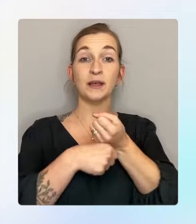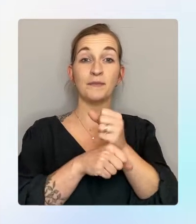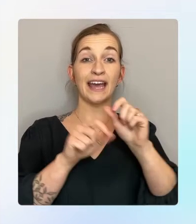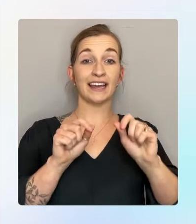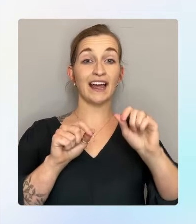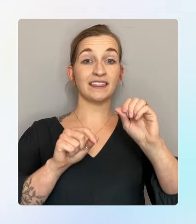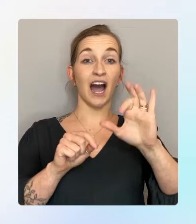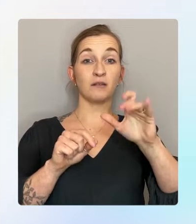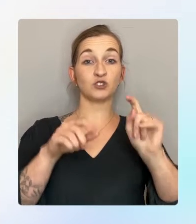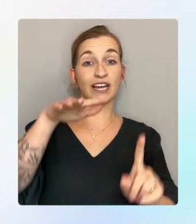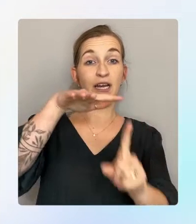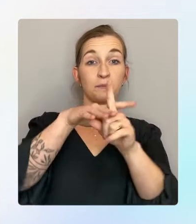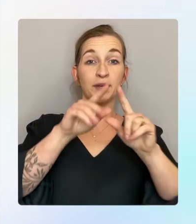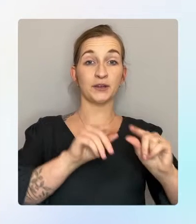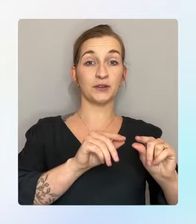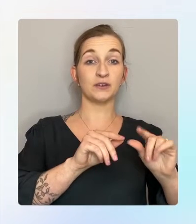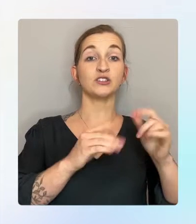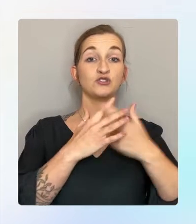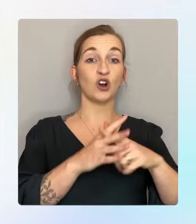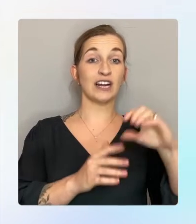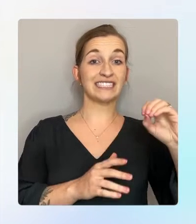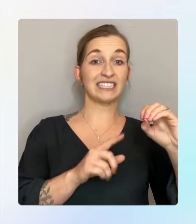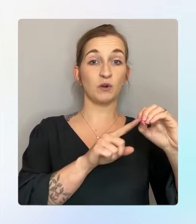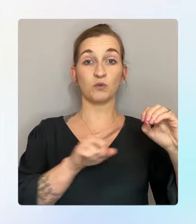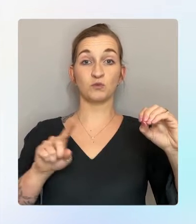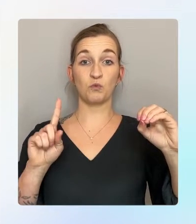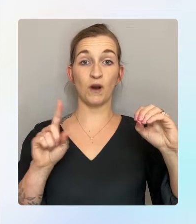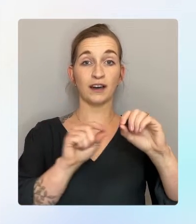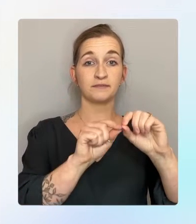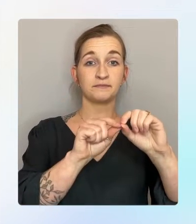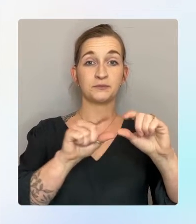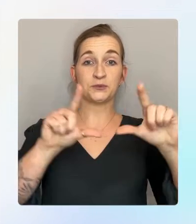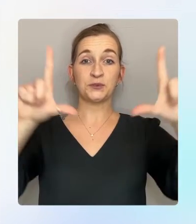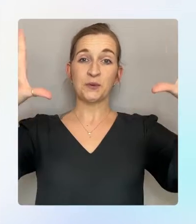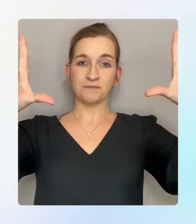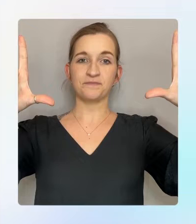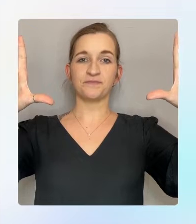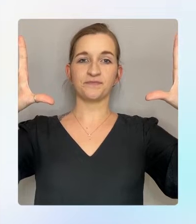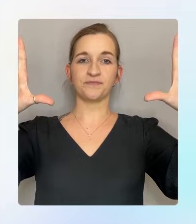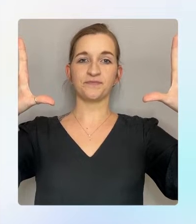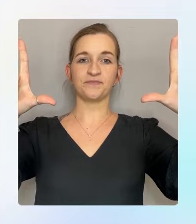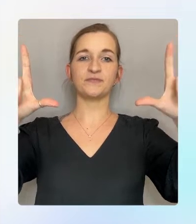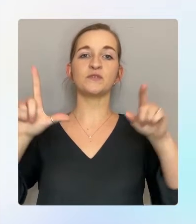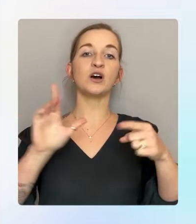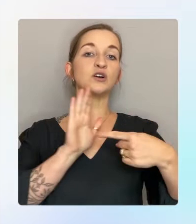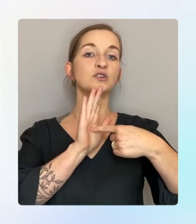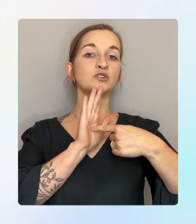by changing its scale from 0 to 1. You can click the "Show" input in the inspector